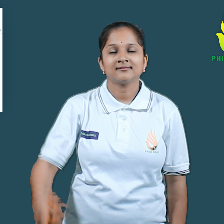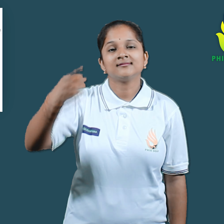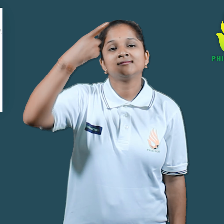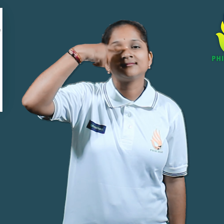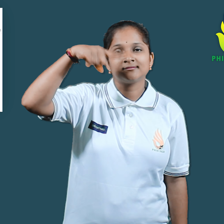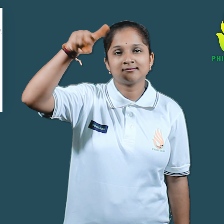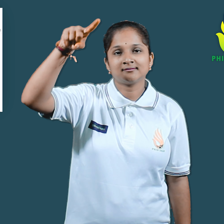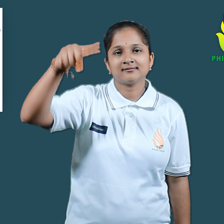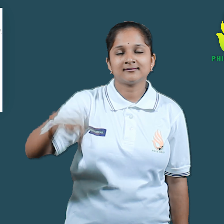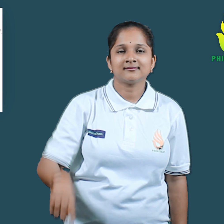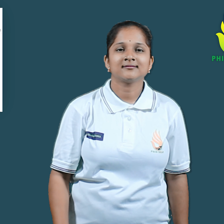Thailand